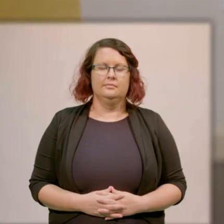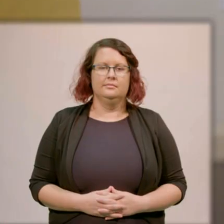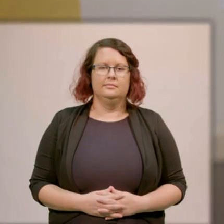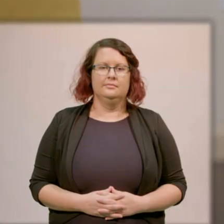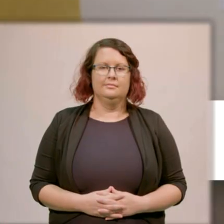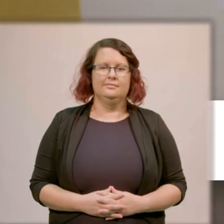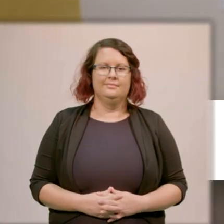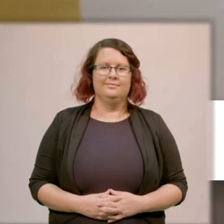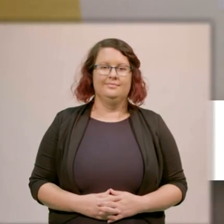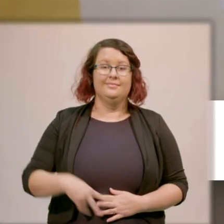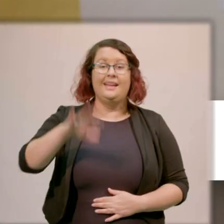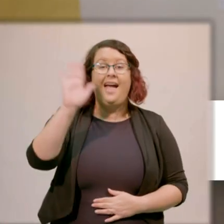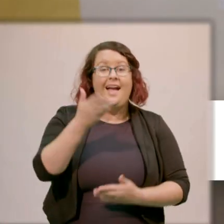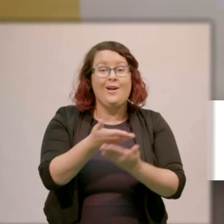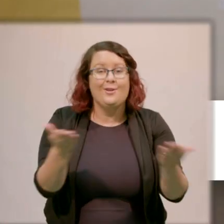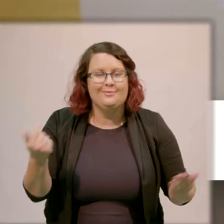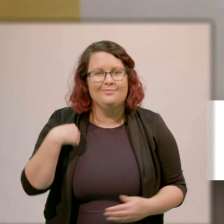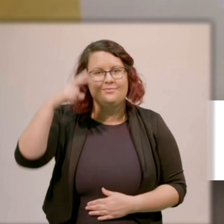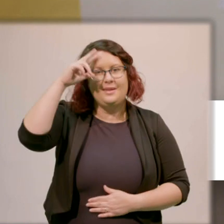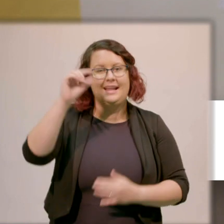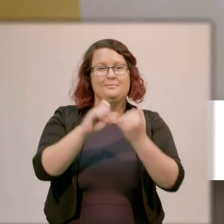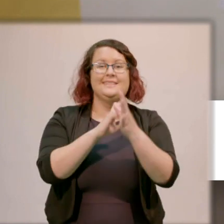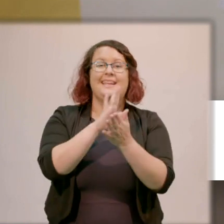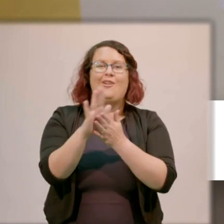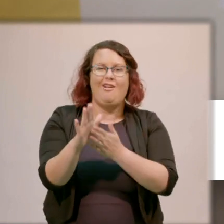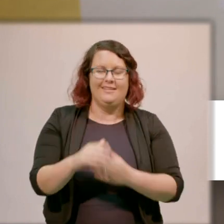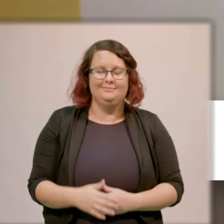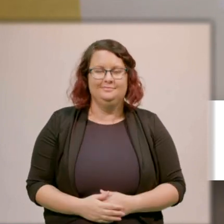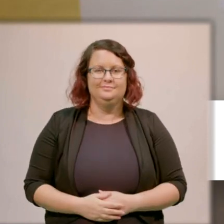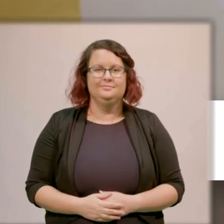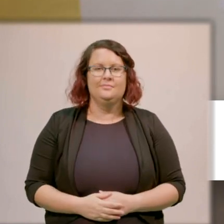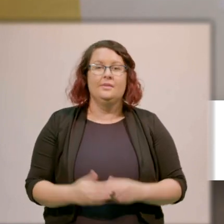Hi everyone. I'm Sarah. Today, we're going to look at a different story,